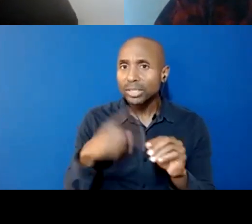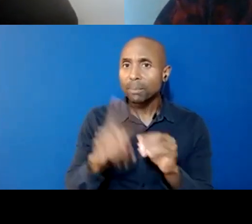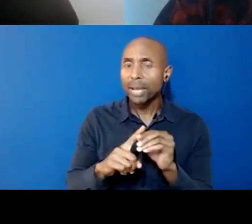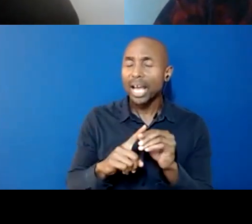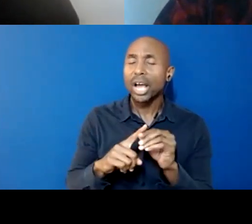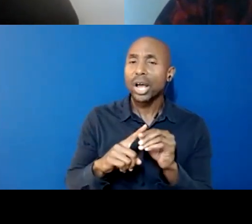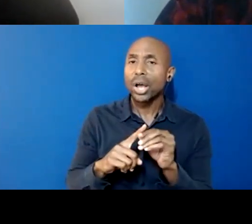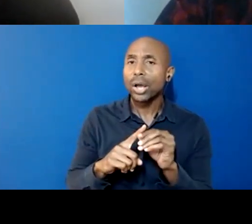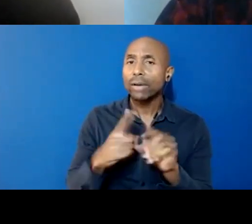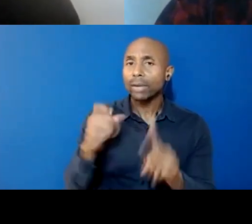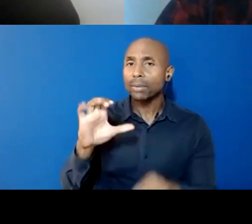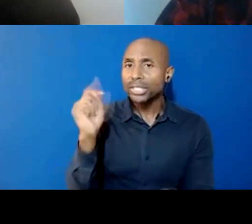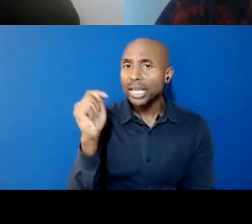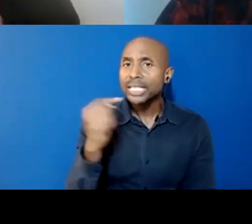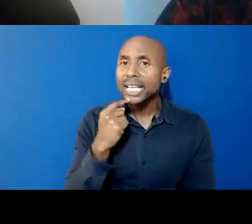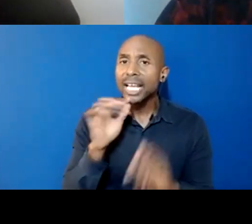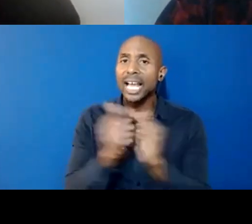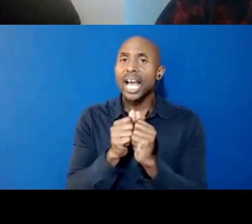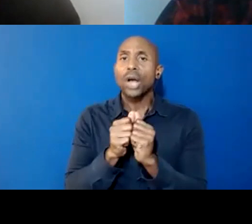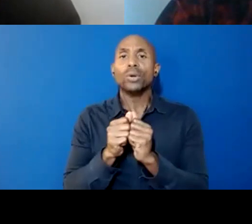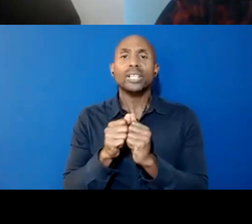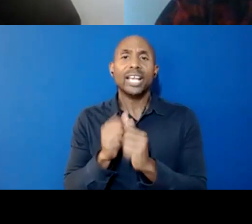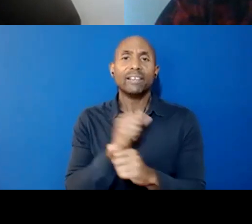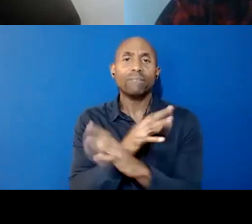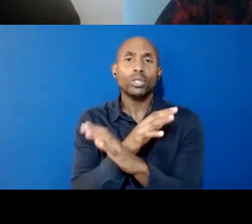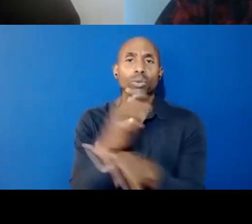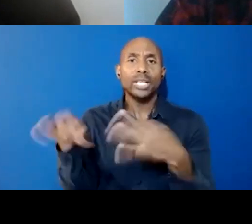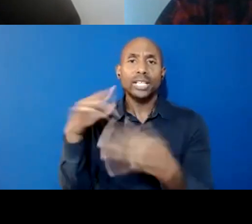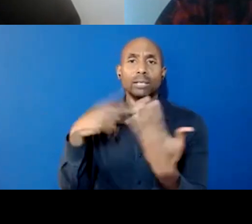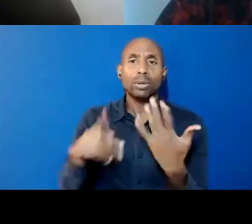students with disabilities or minority students more access to overseas programs?